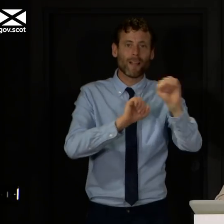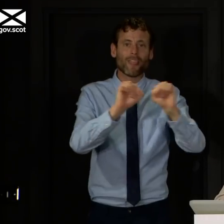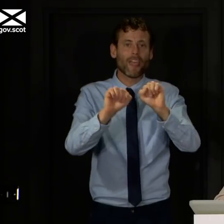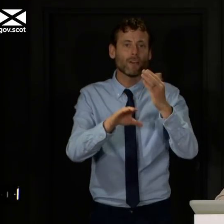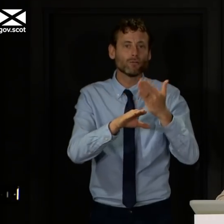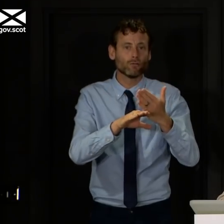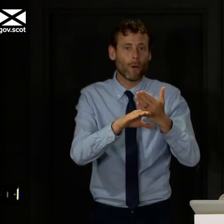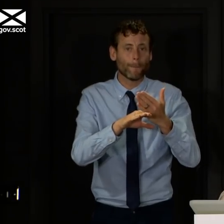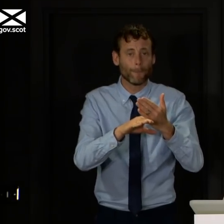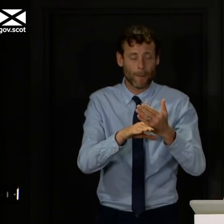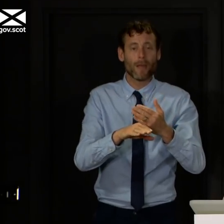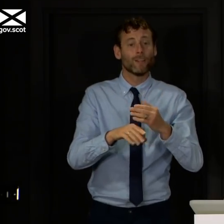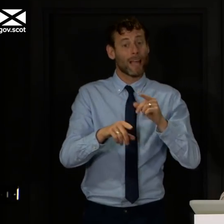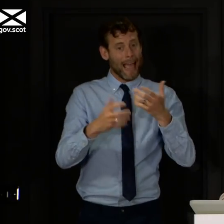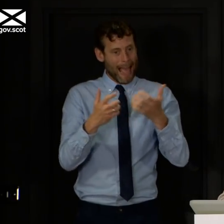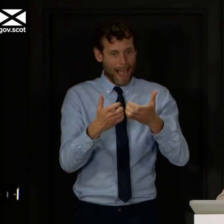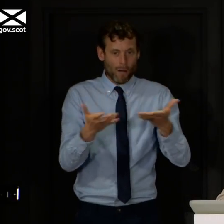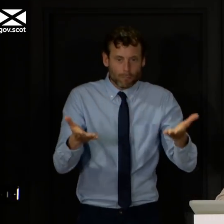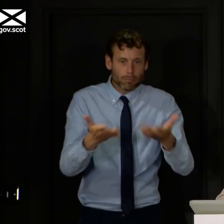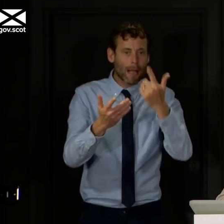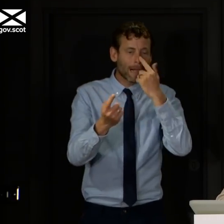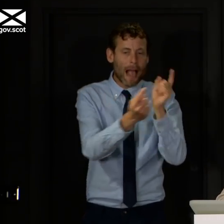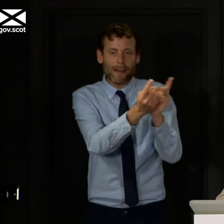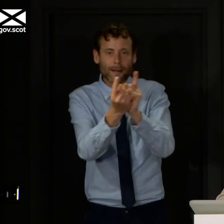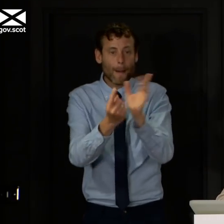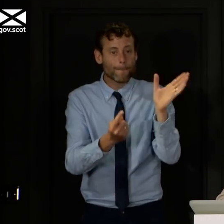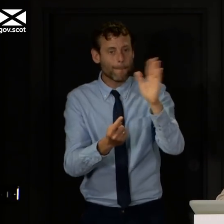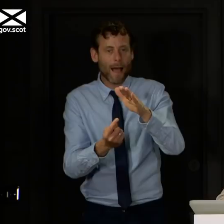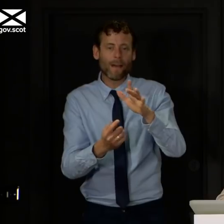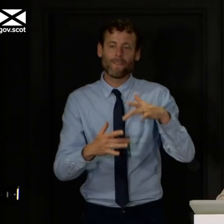each other a bit more, and get that quality of personal life back as well. So, we will